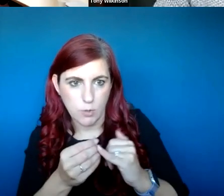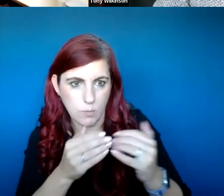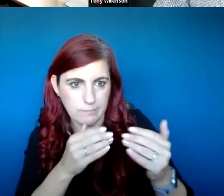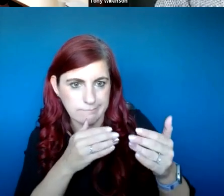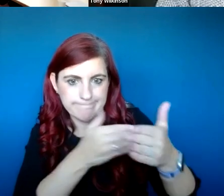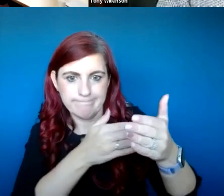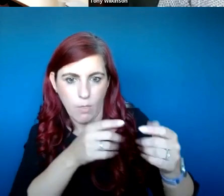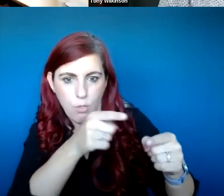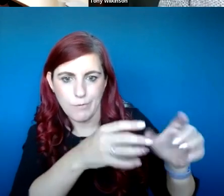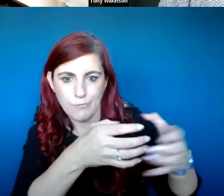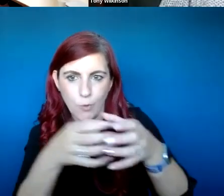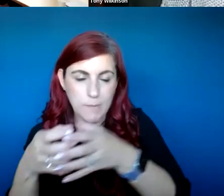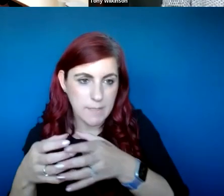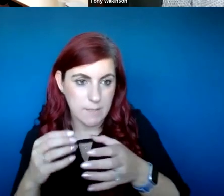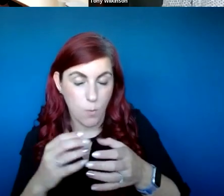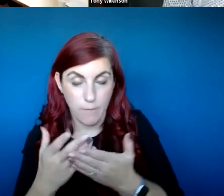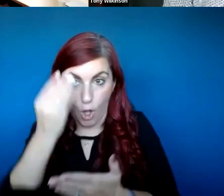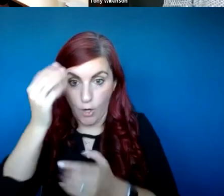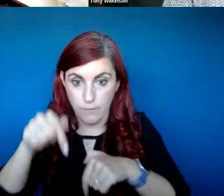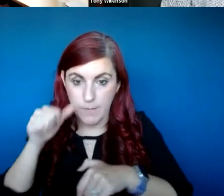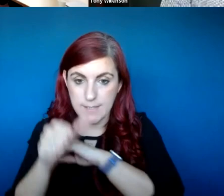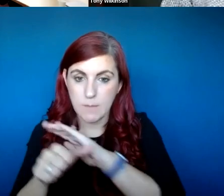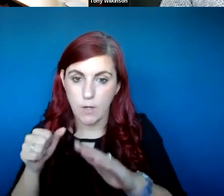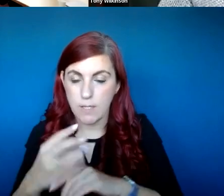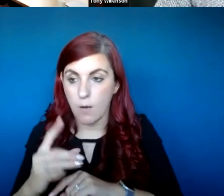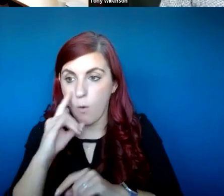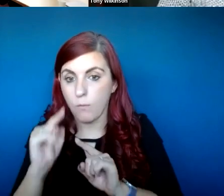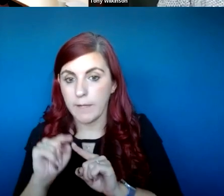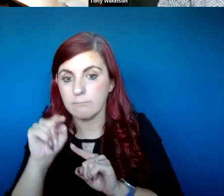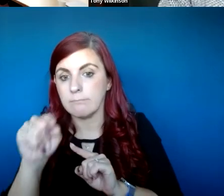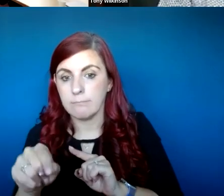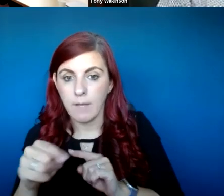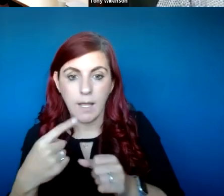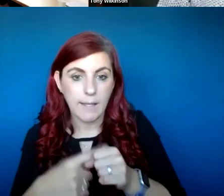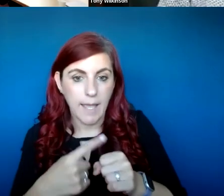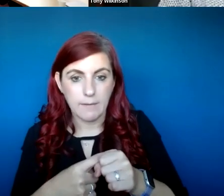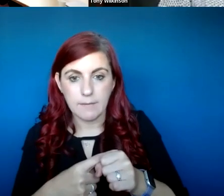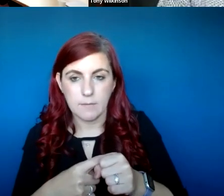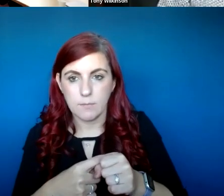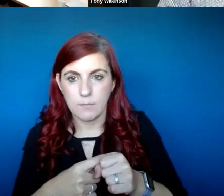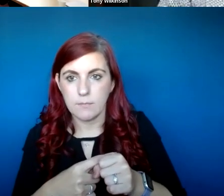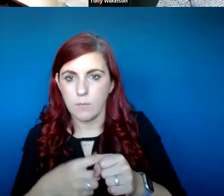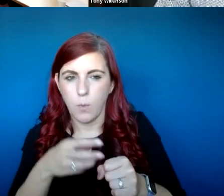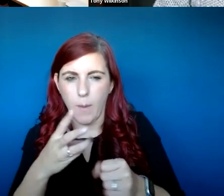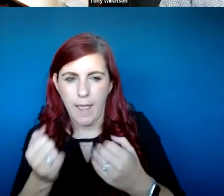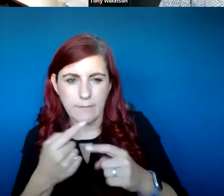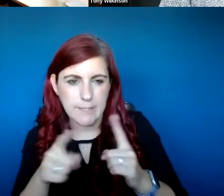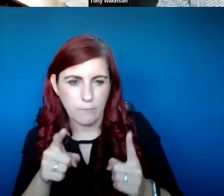taken a lot away from this experience and hopefully if we were to do this again going forward, we'd have different strategies for trying to reach those